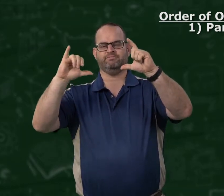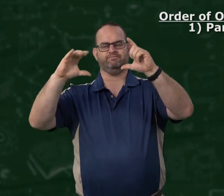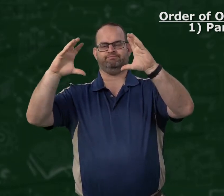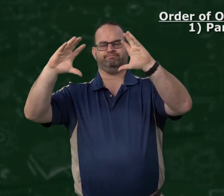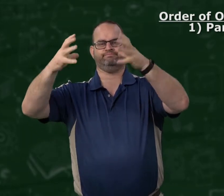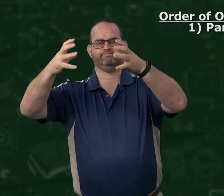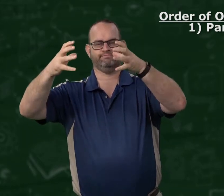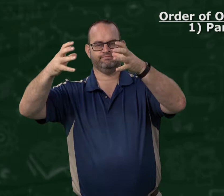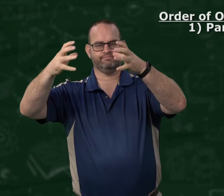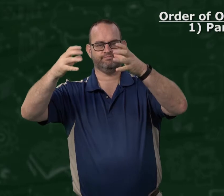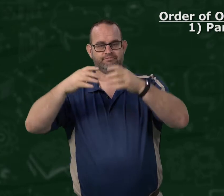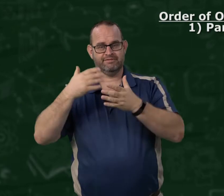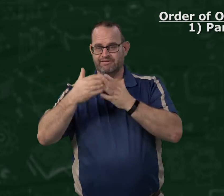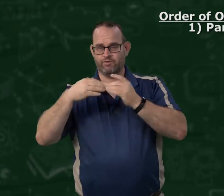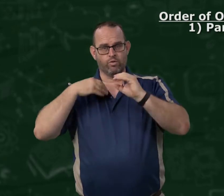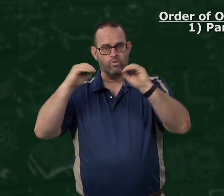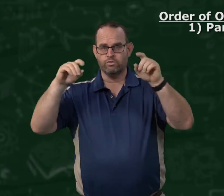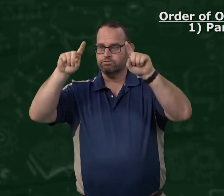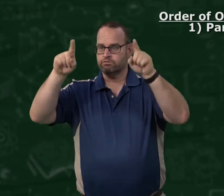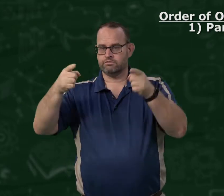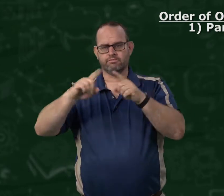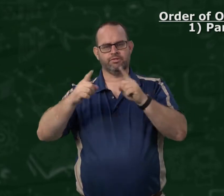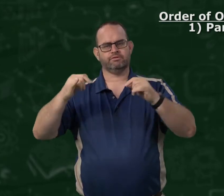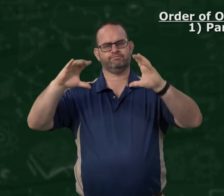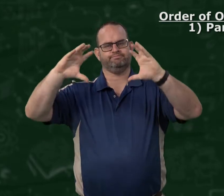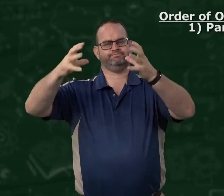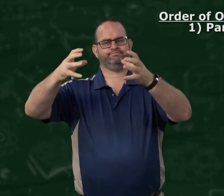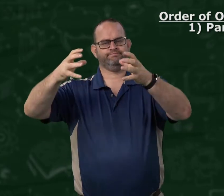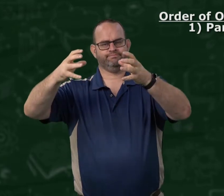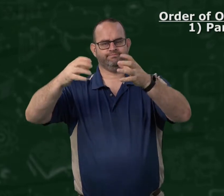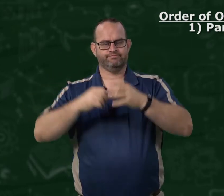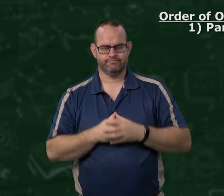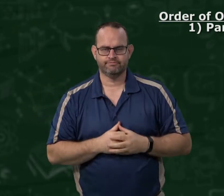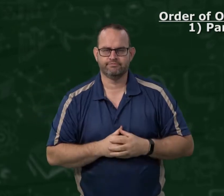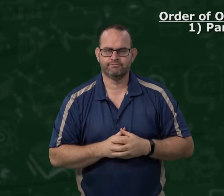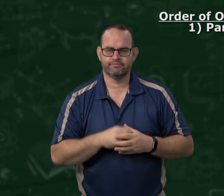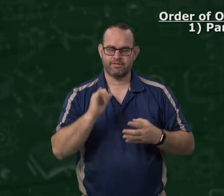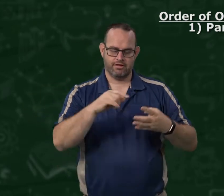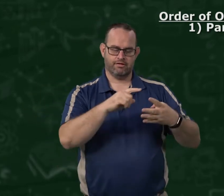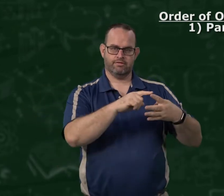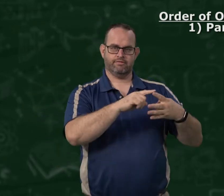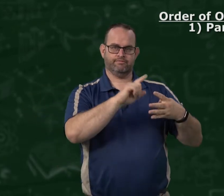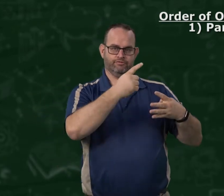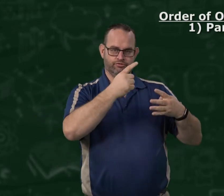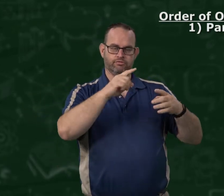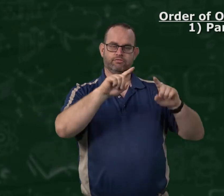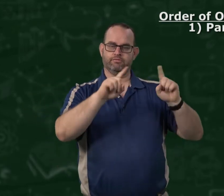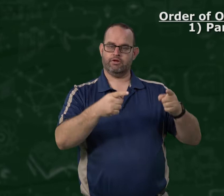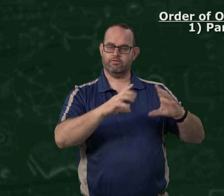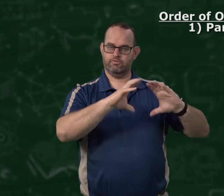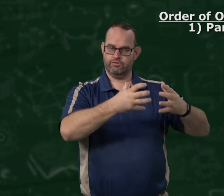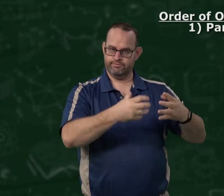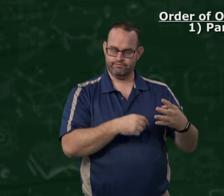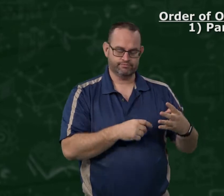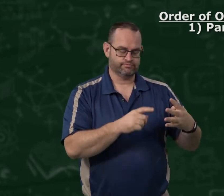you still have to solve the equations in the numerator and denominator of the fraction as if parentheses are written around the entire fraction.